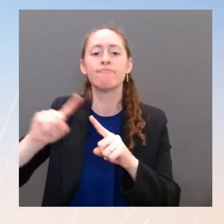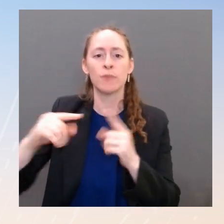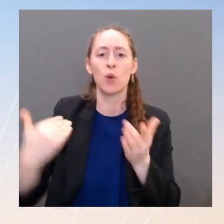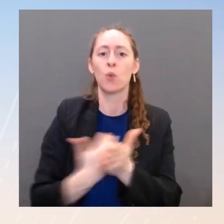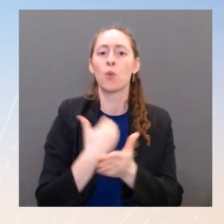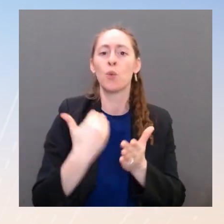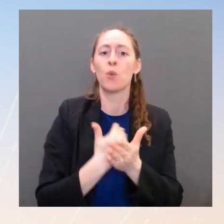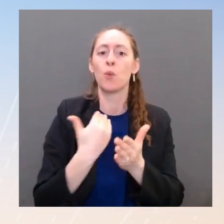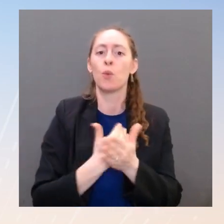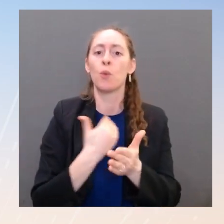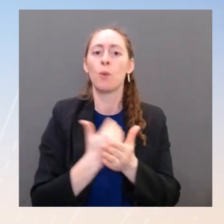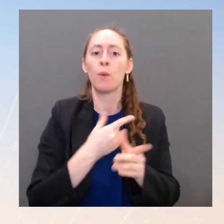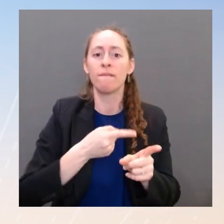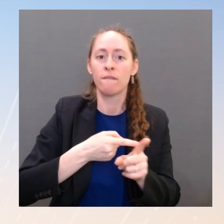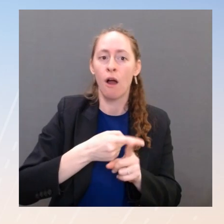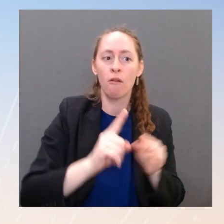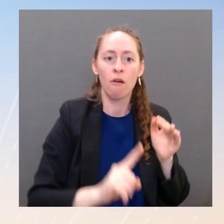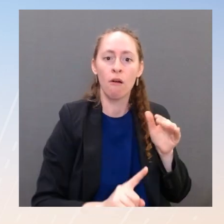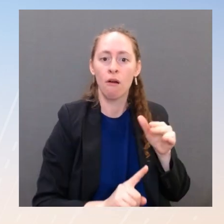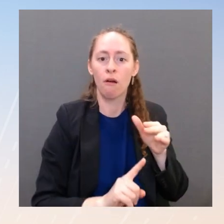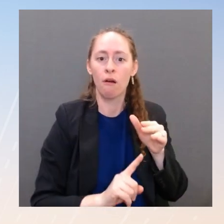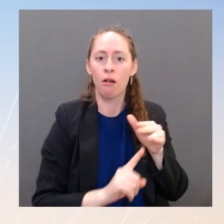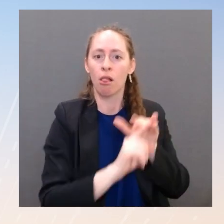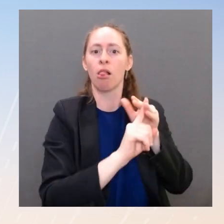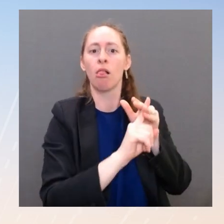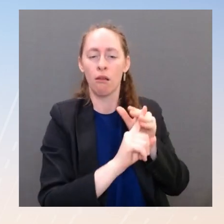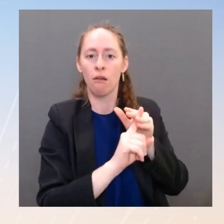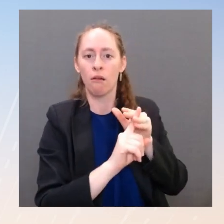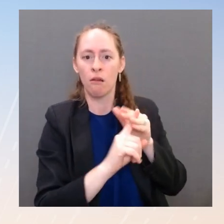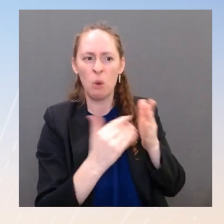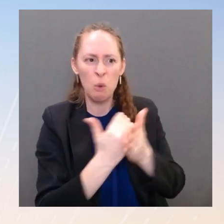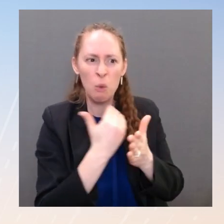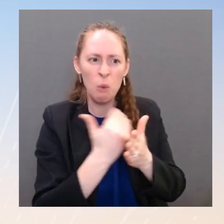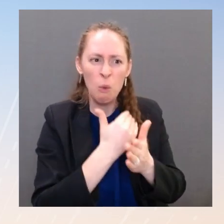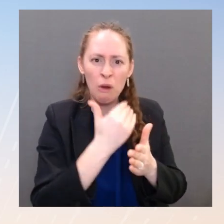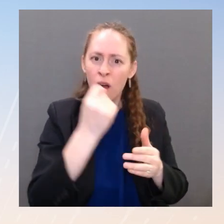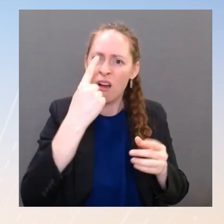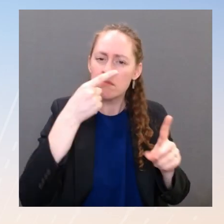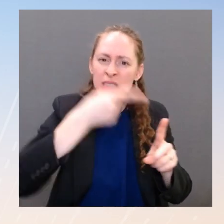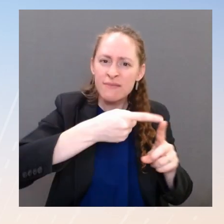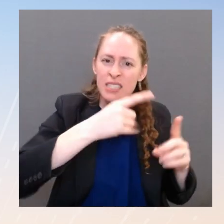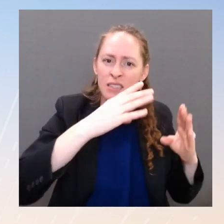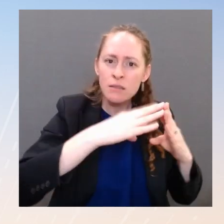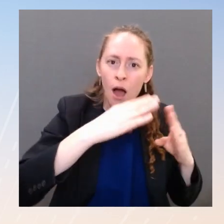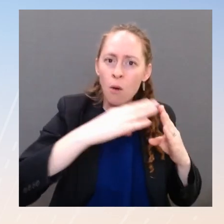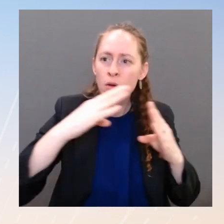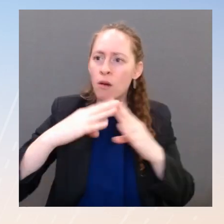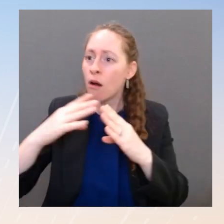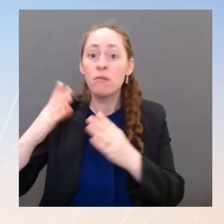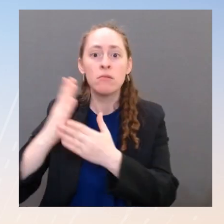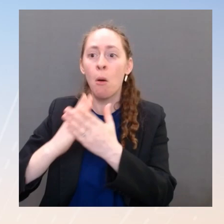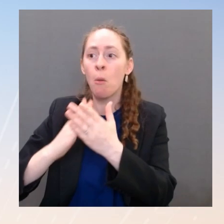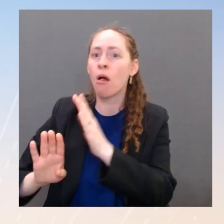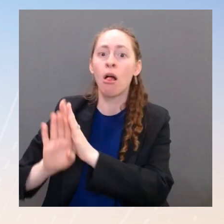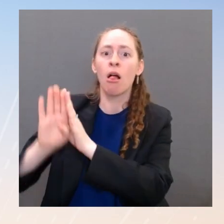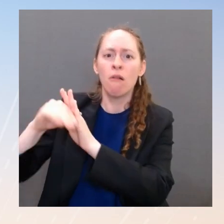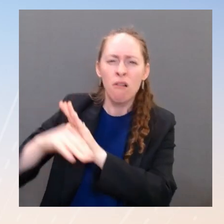in different parts of the United States. This is a reminder -- that is a reminder of how vital it is that we are prepared,